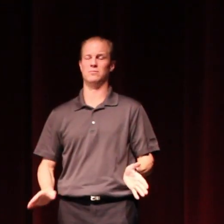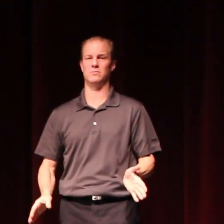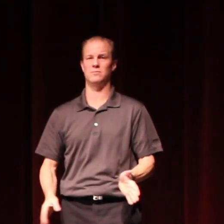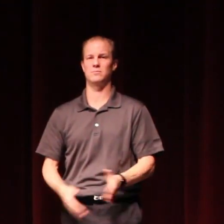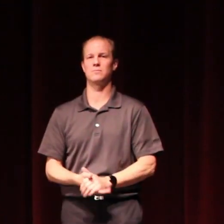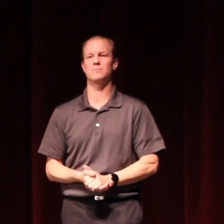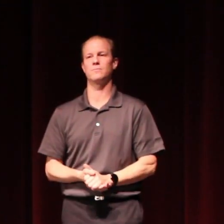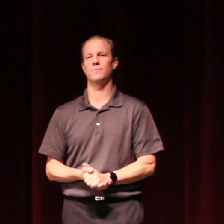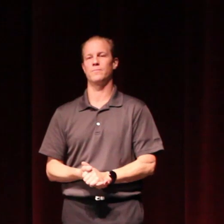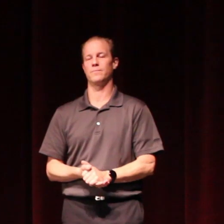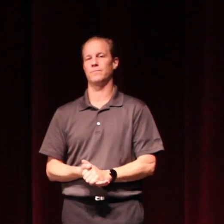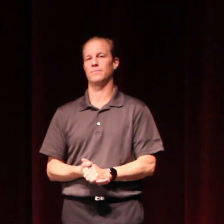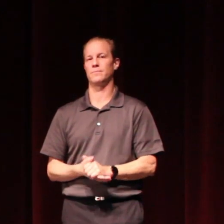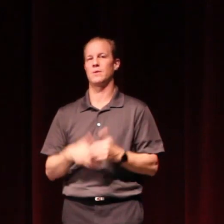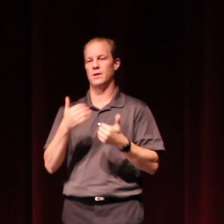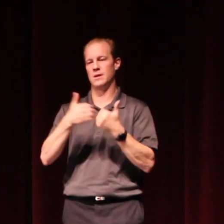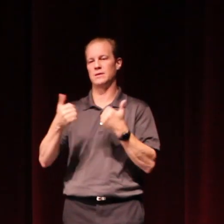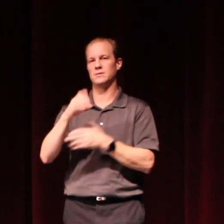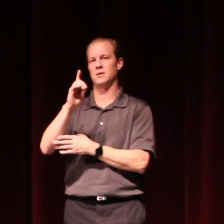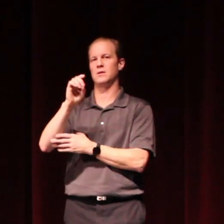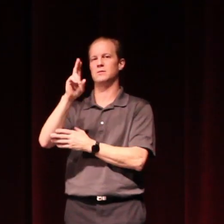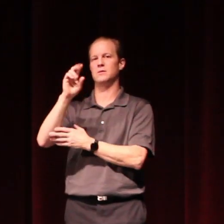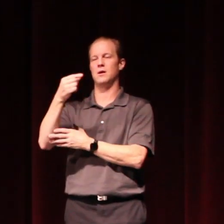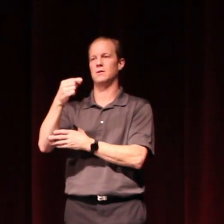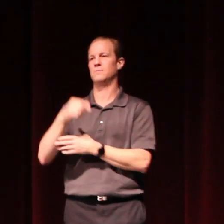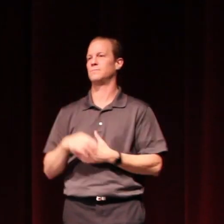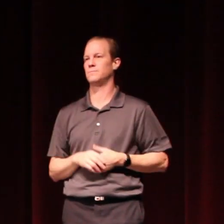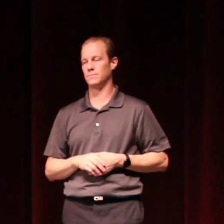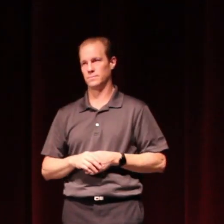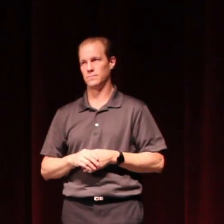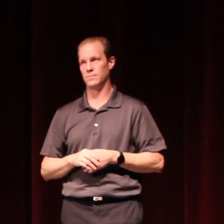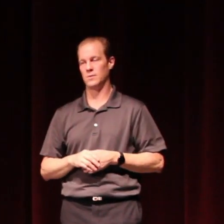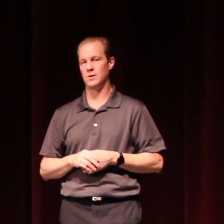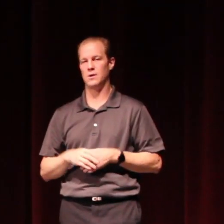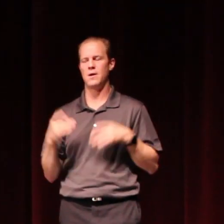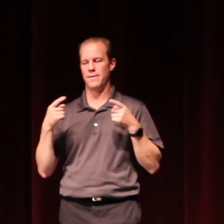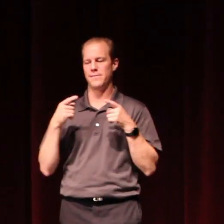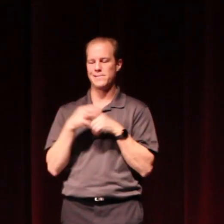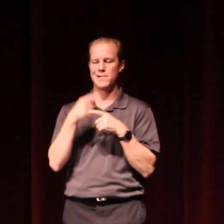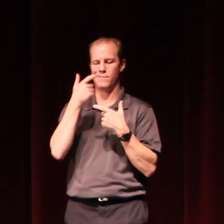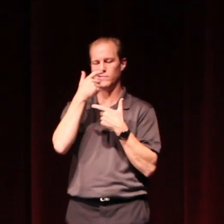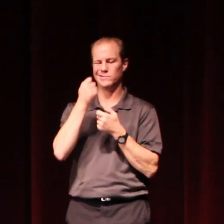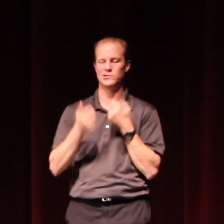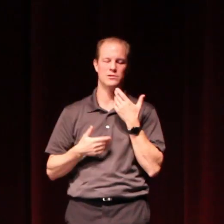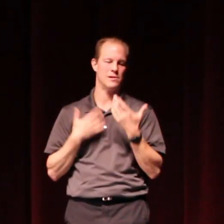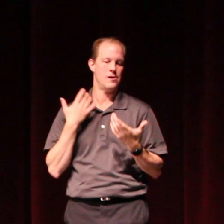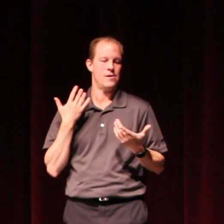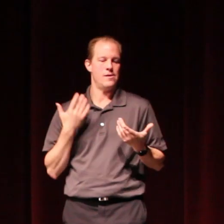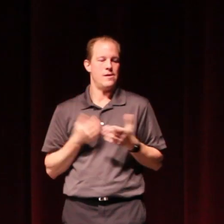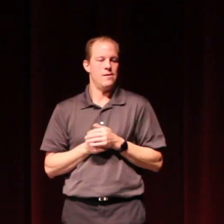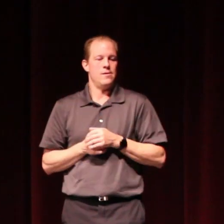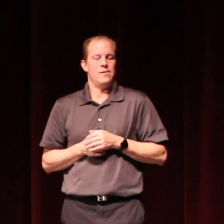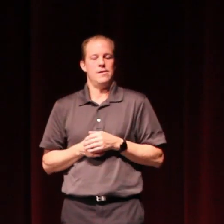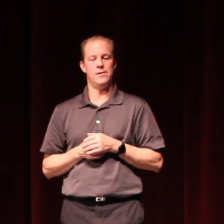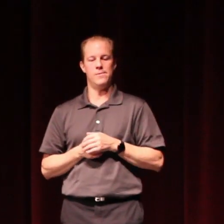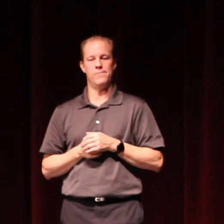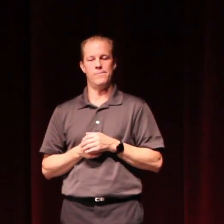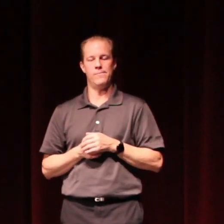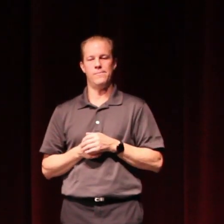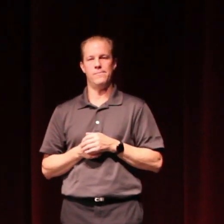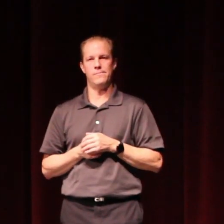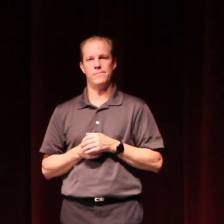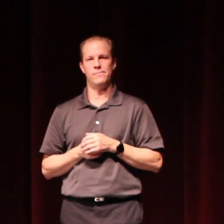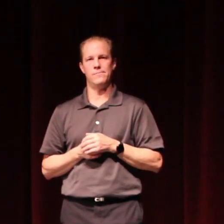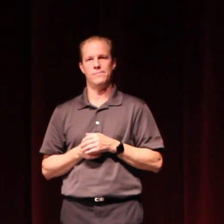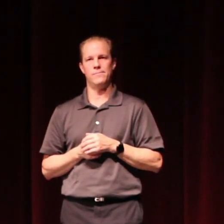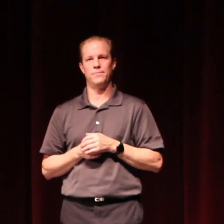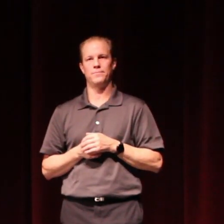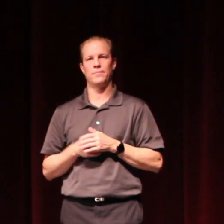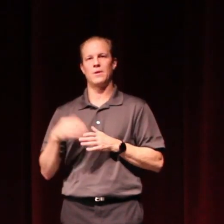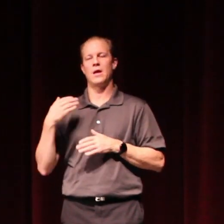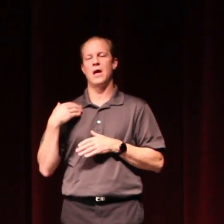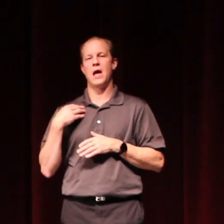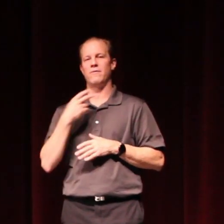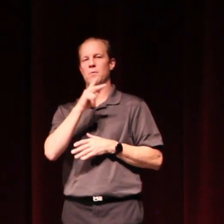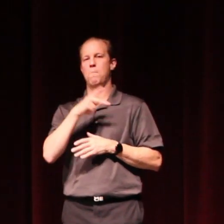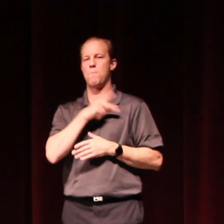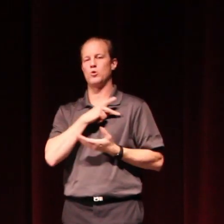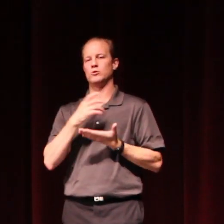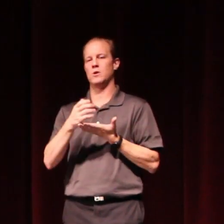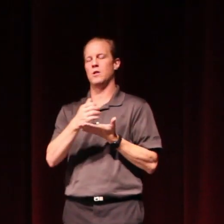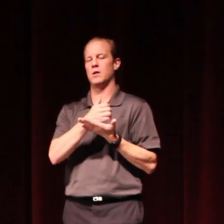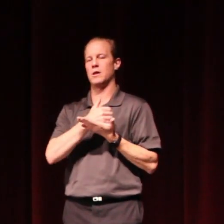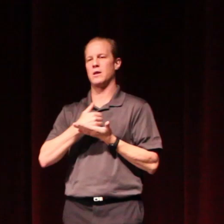Next is Doug Stevens. Conflict of interest. Having personal gain out of,